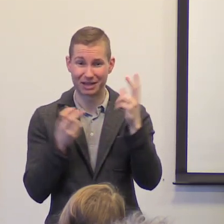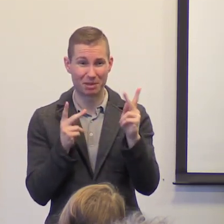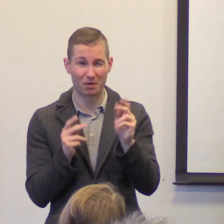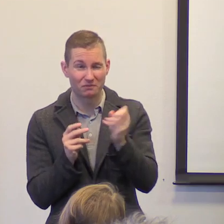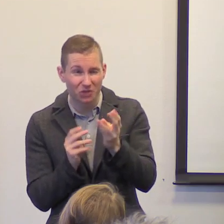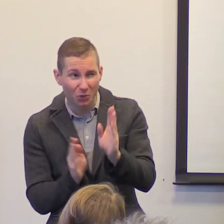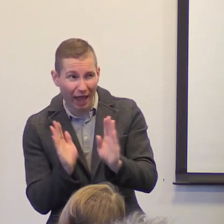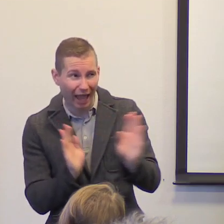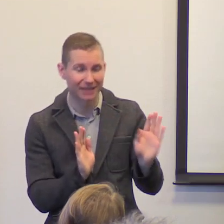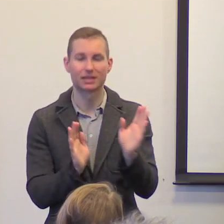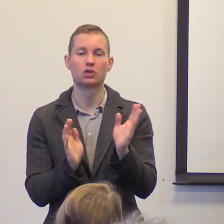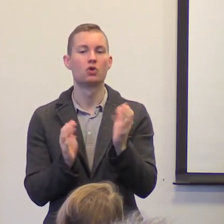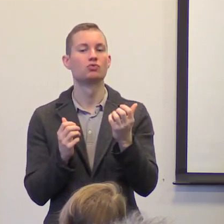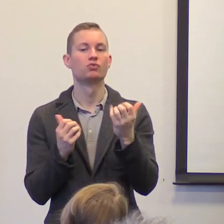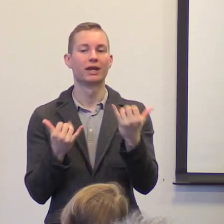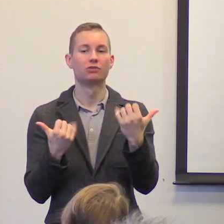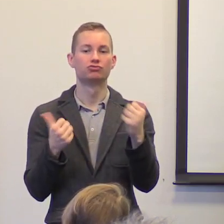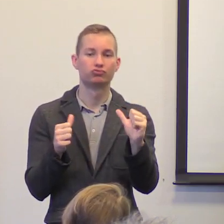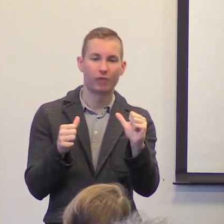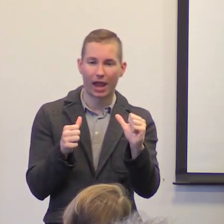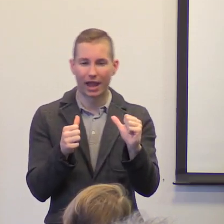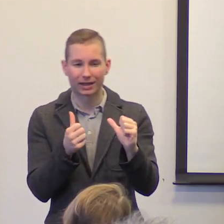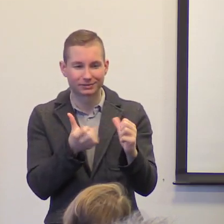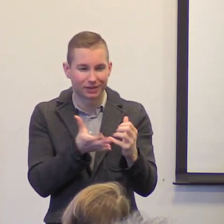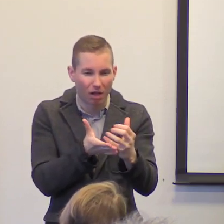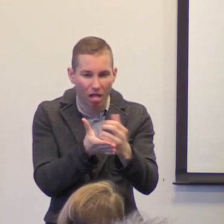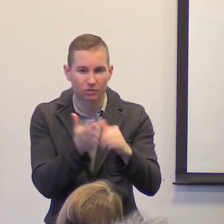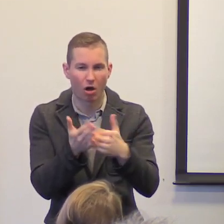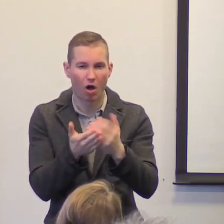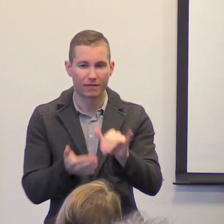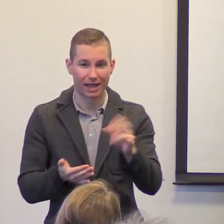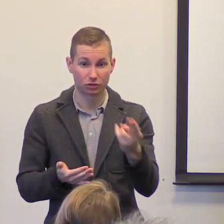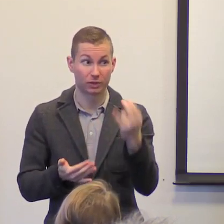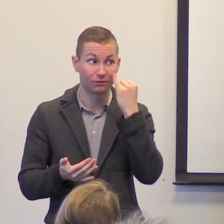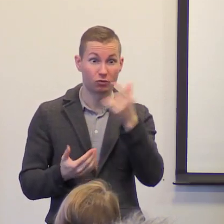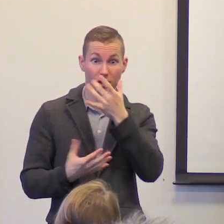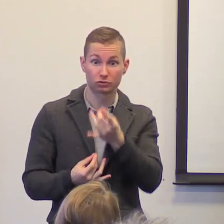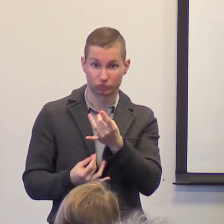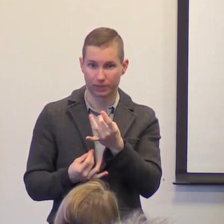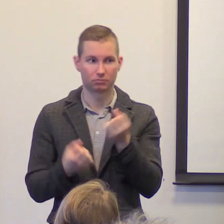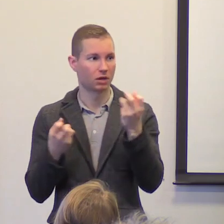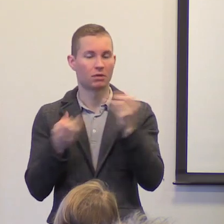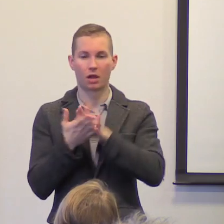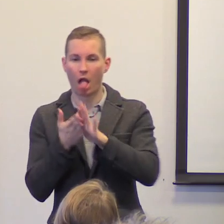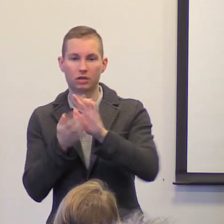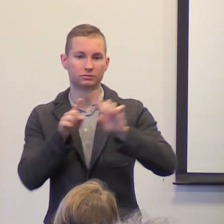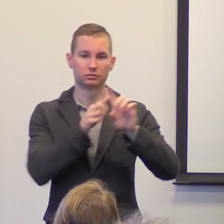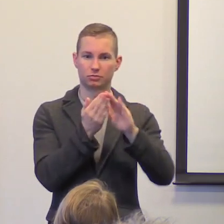So they're trying to recover that history. If you're interested in ... A lot of colleges and communities are interested these days